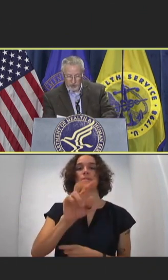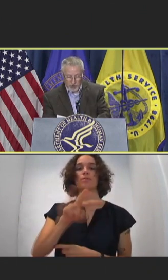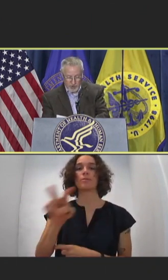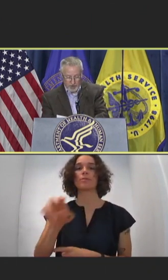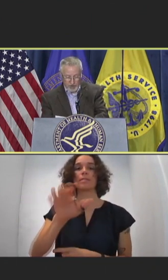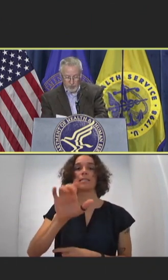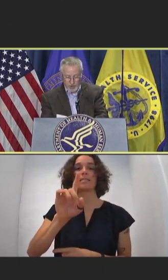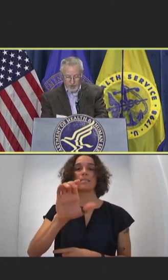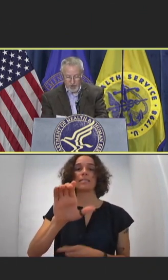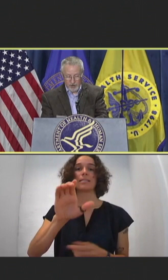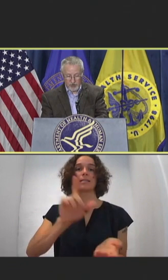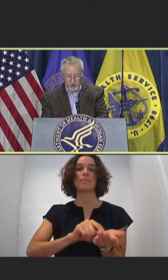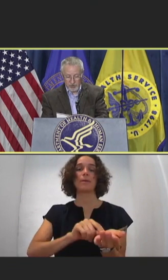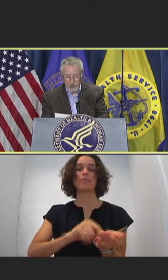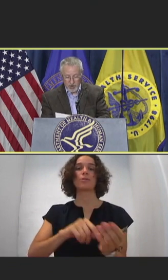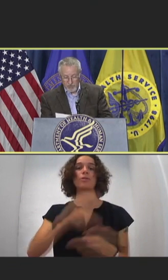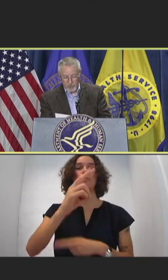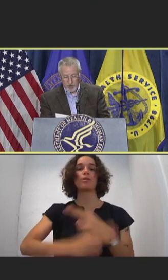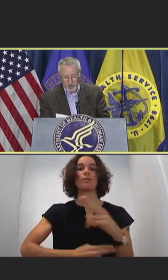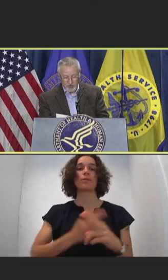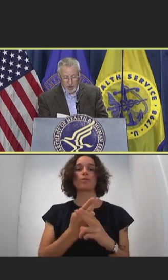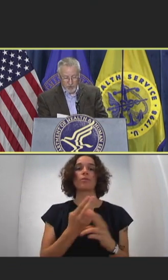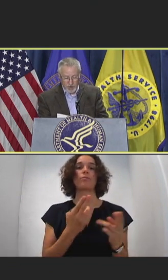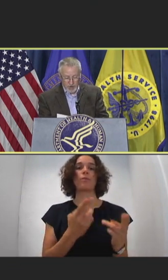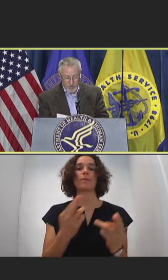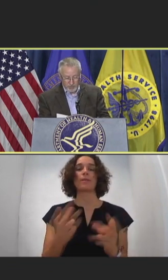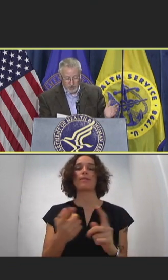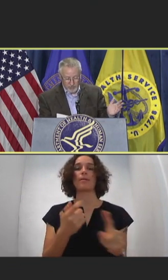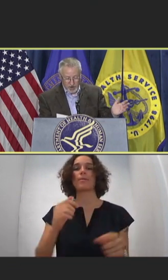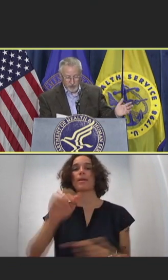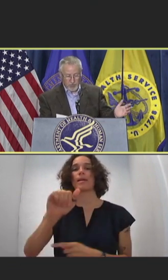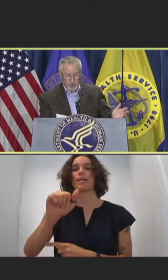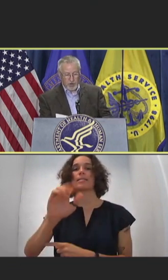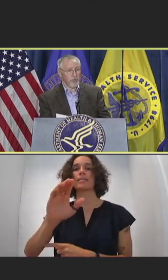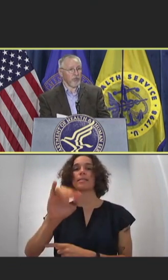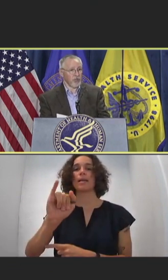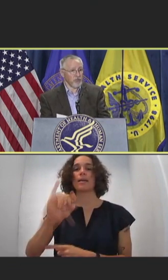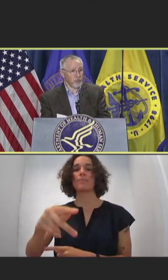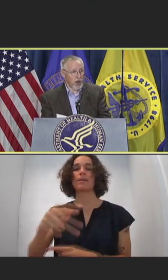updated recommendations from the ACIP, the Advisory Committee on Immunization Practices,